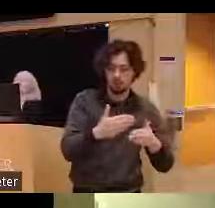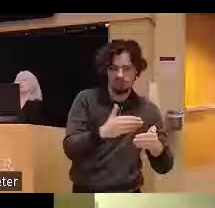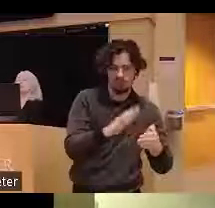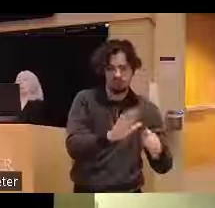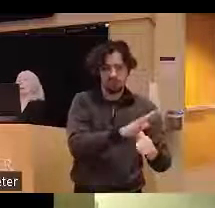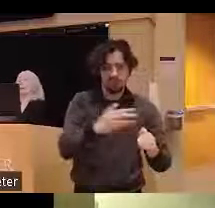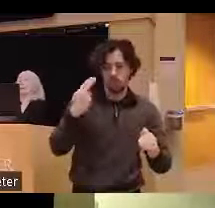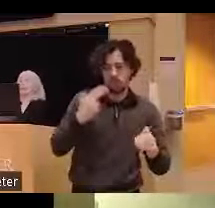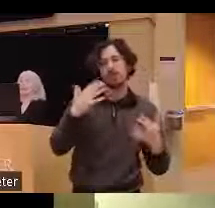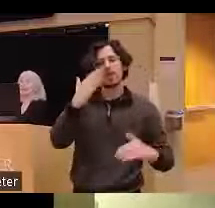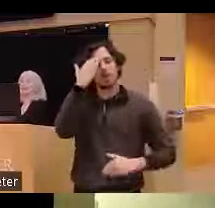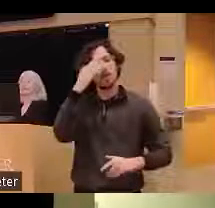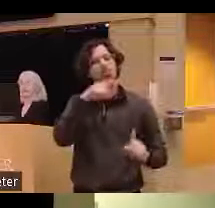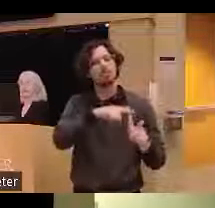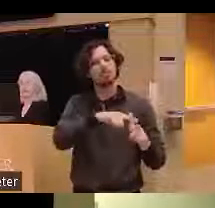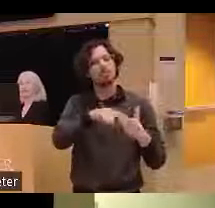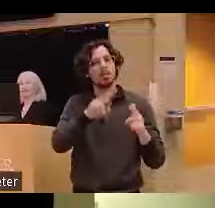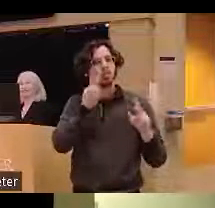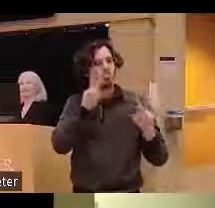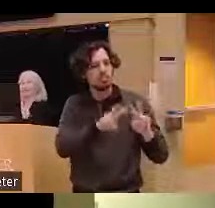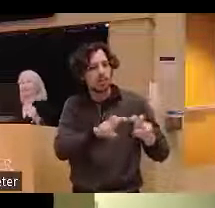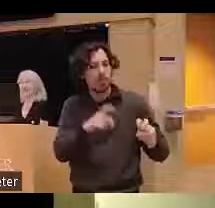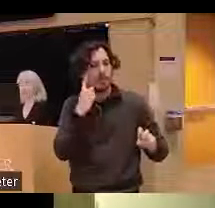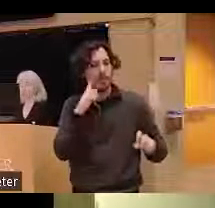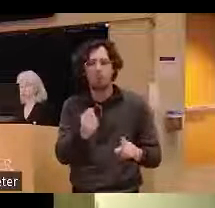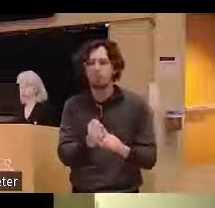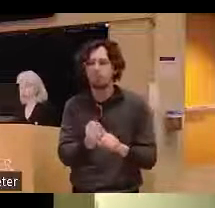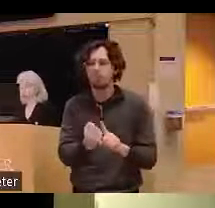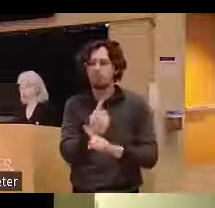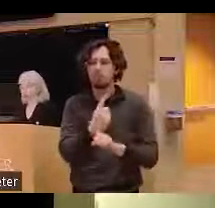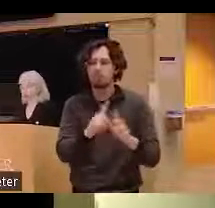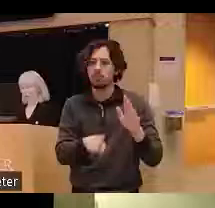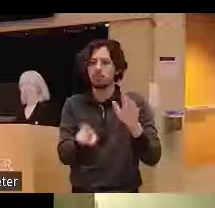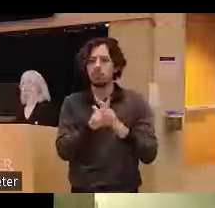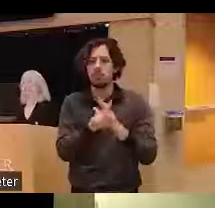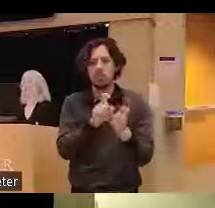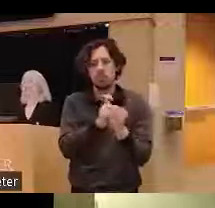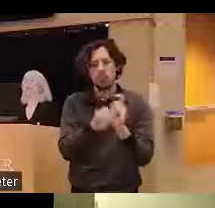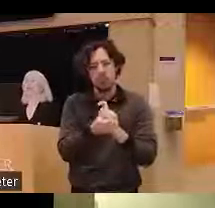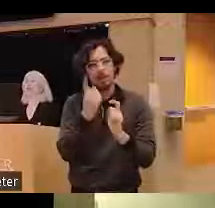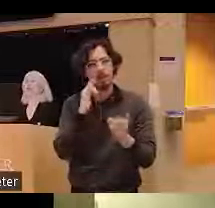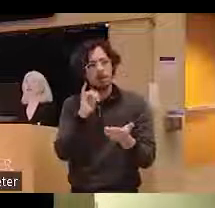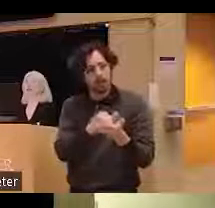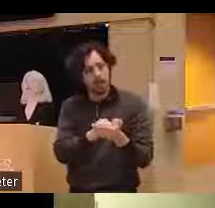for sporadic disease and the genetic changes that's one way um to do a rare Gene variant